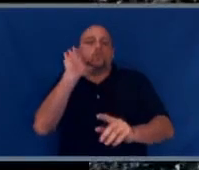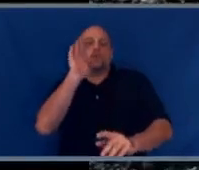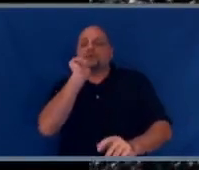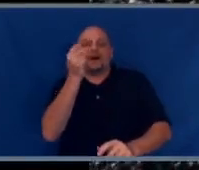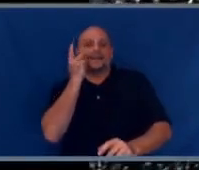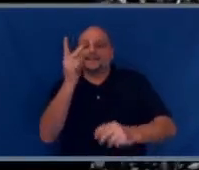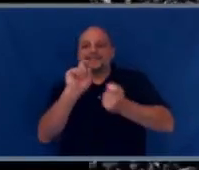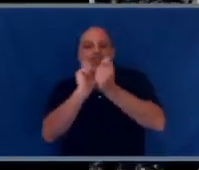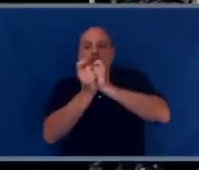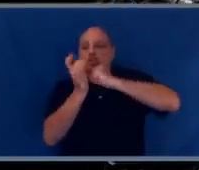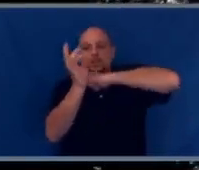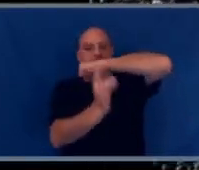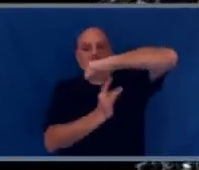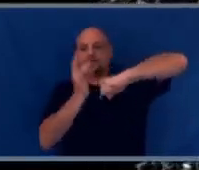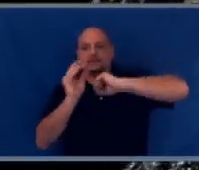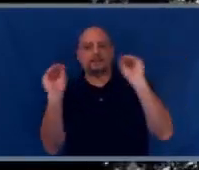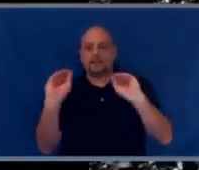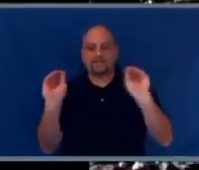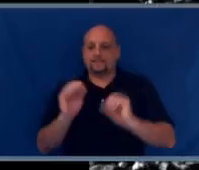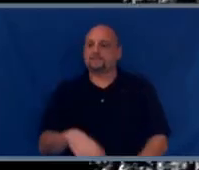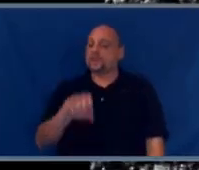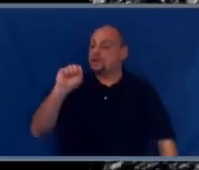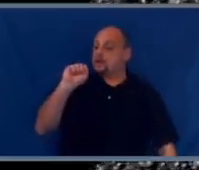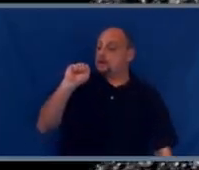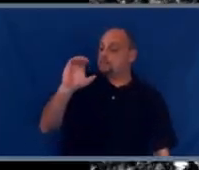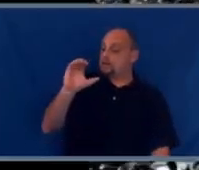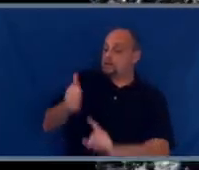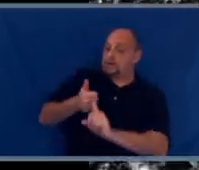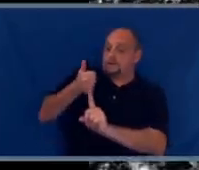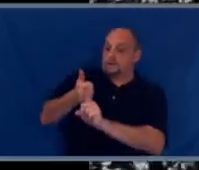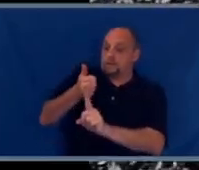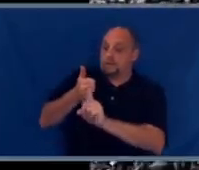THE SPACECRAFT IS, FOR NASA.